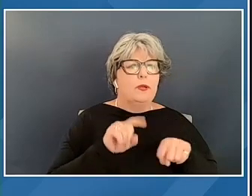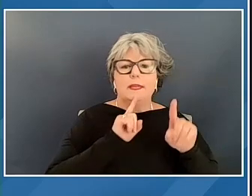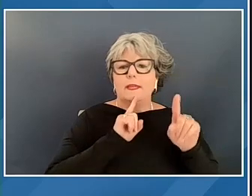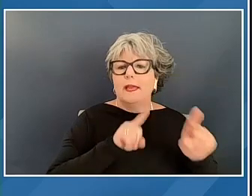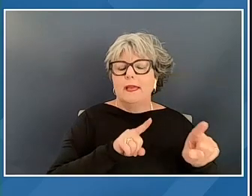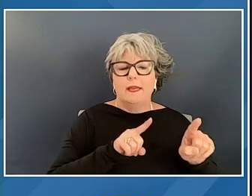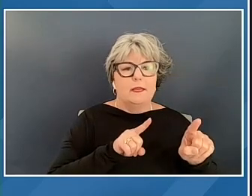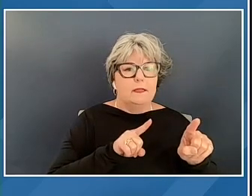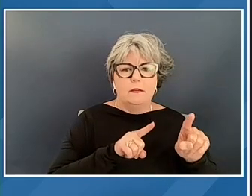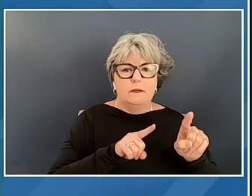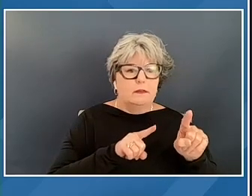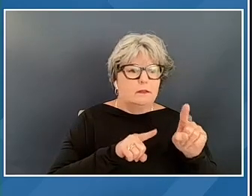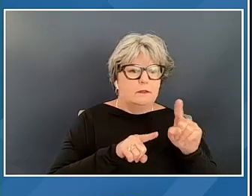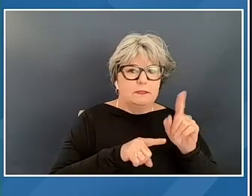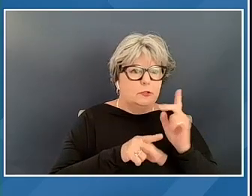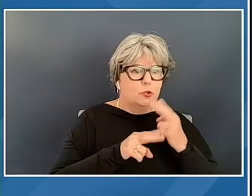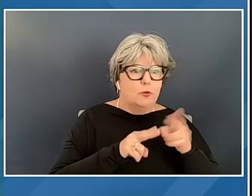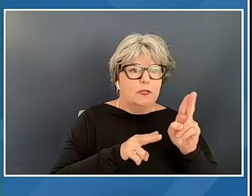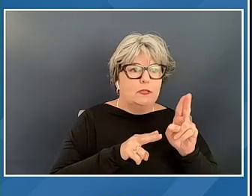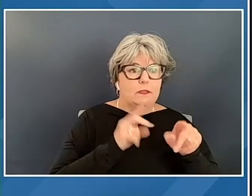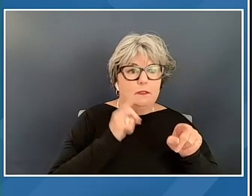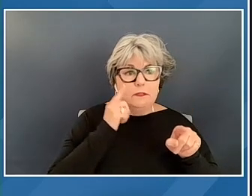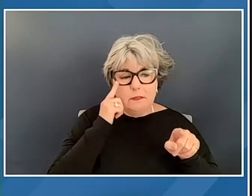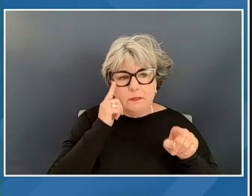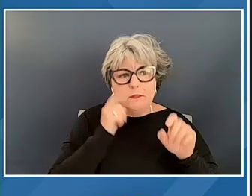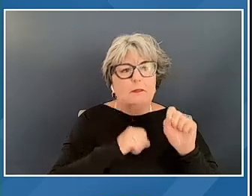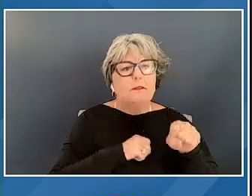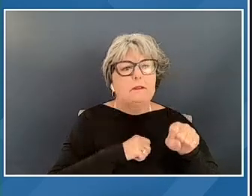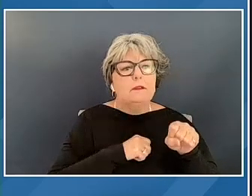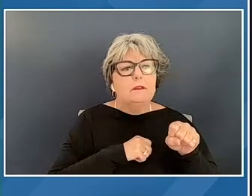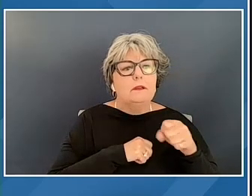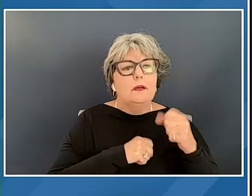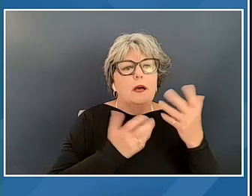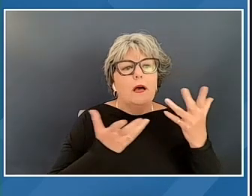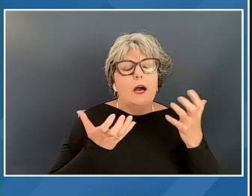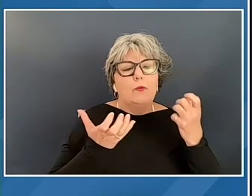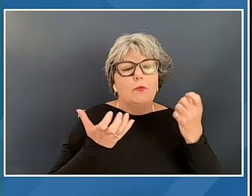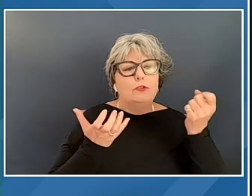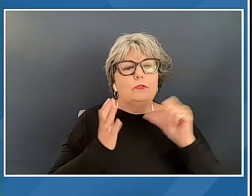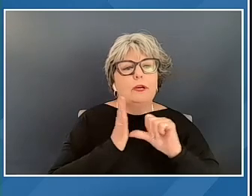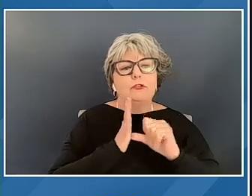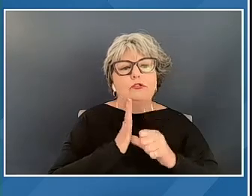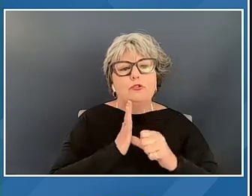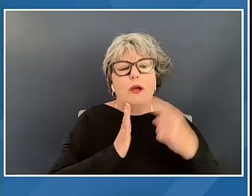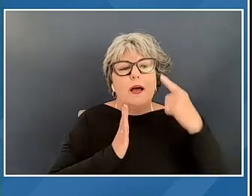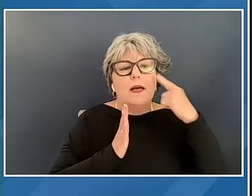said very quickly? Yes. I just want to underscore that I think the Department should really focus on